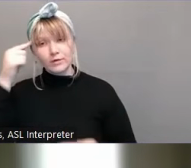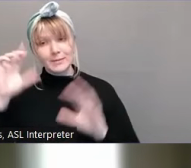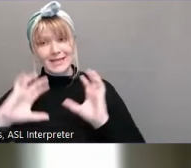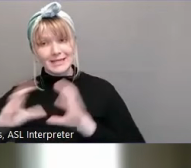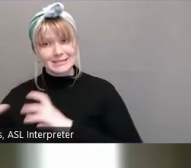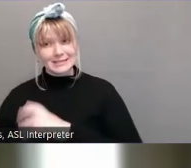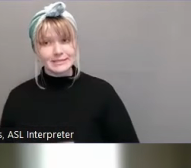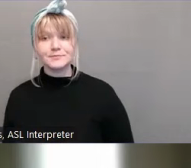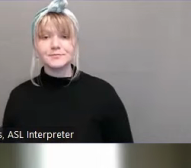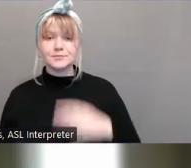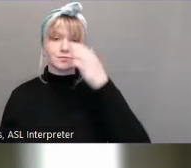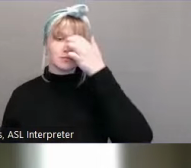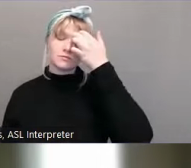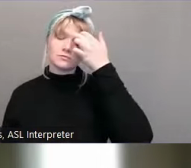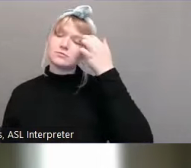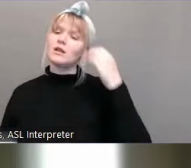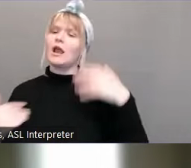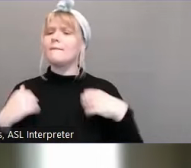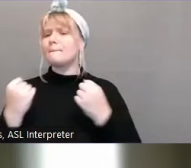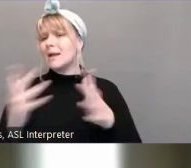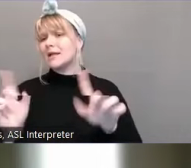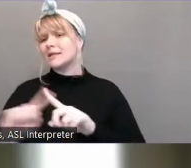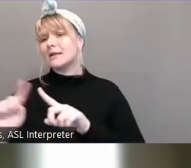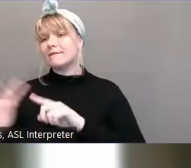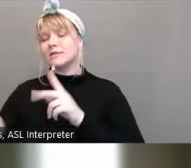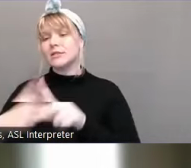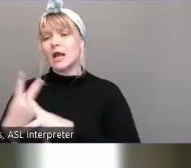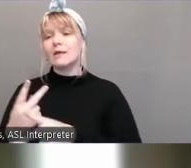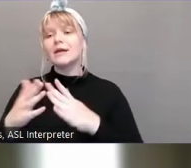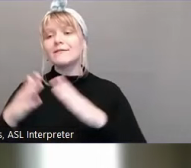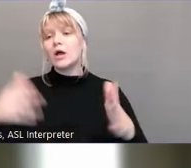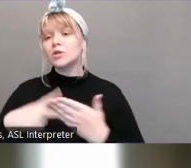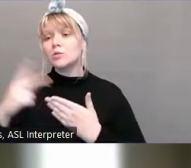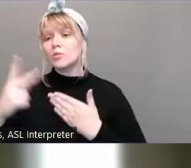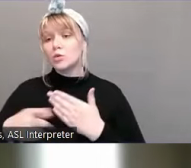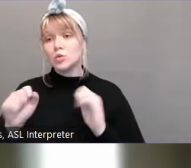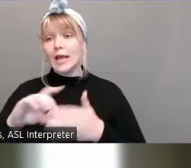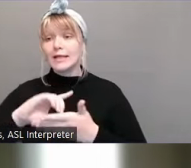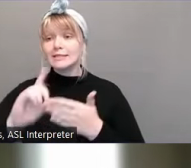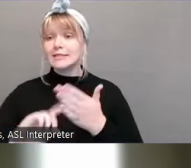And there are a variety of types of housing programs you can design with CoC funding.